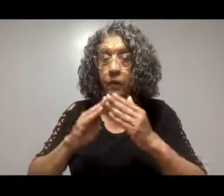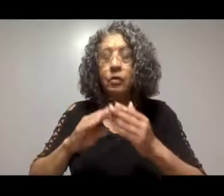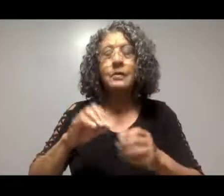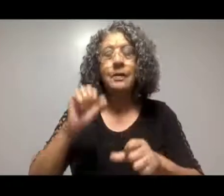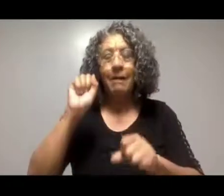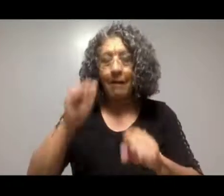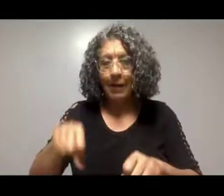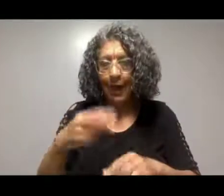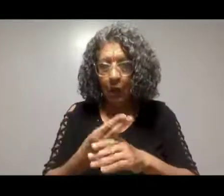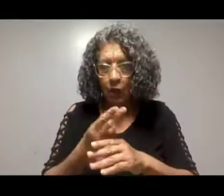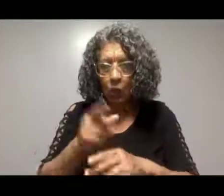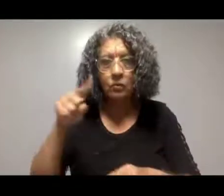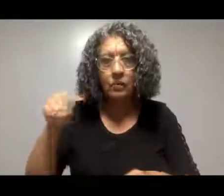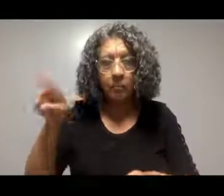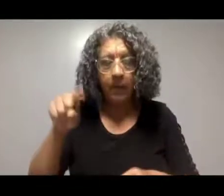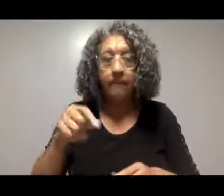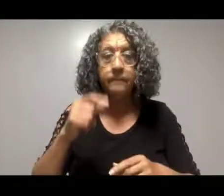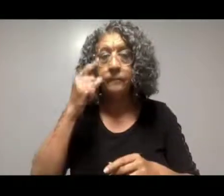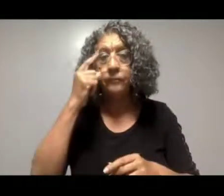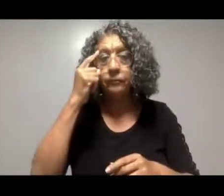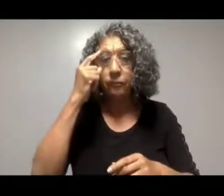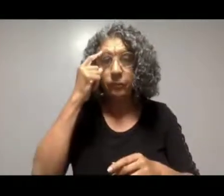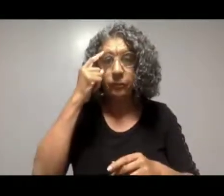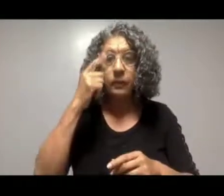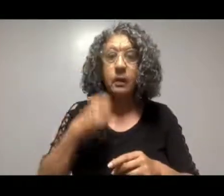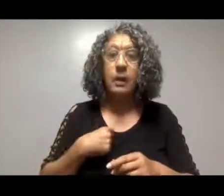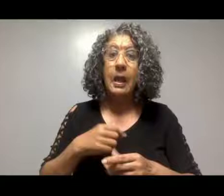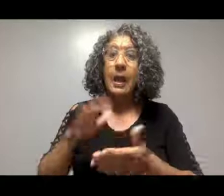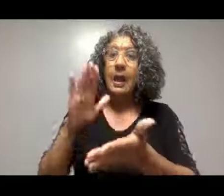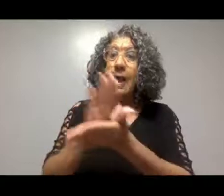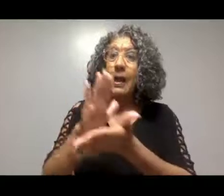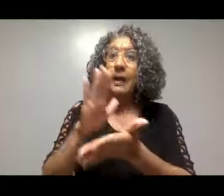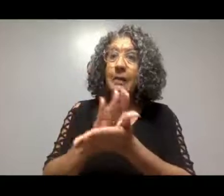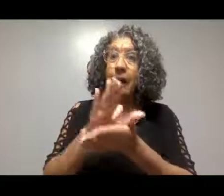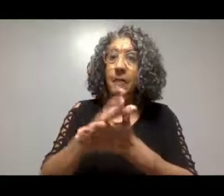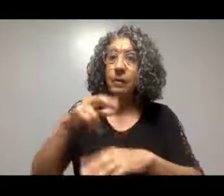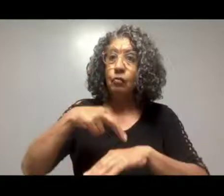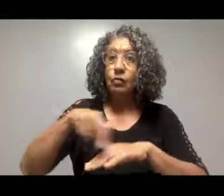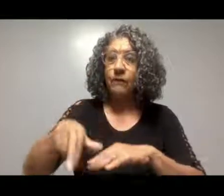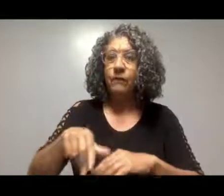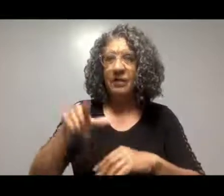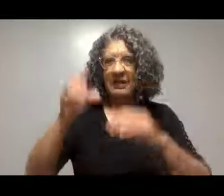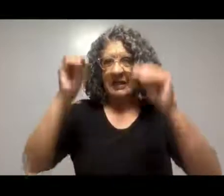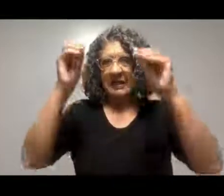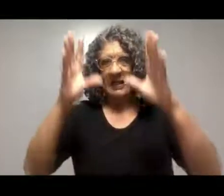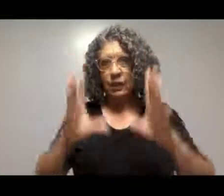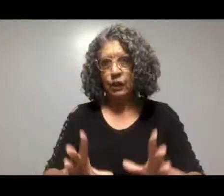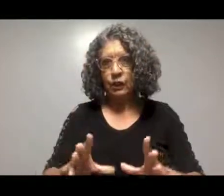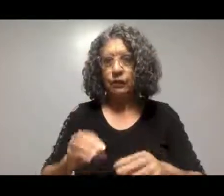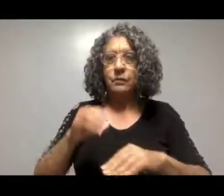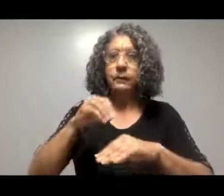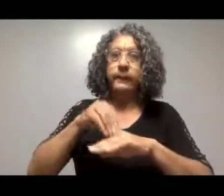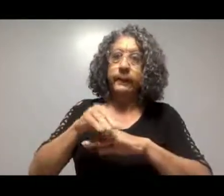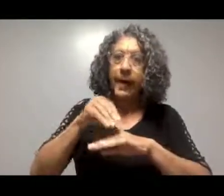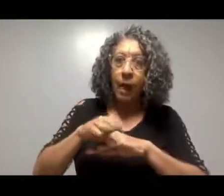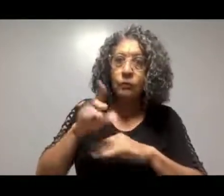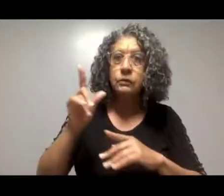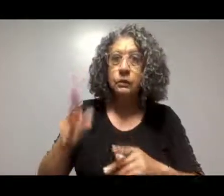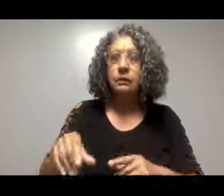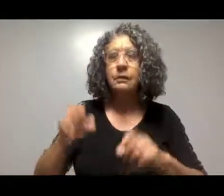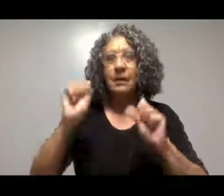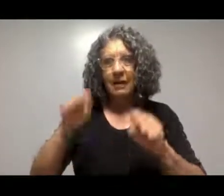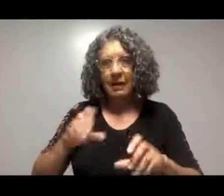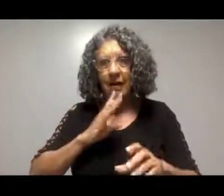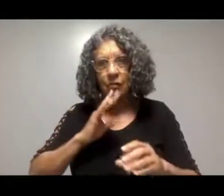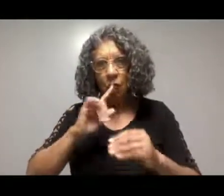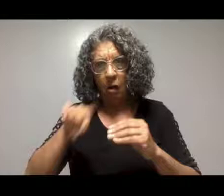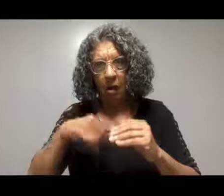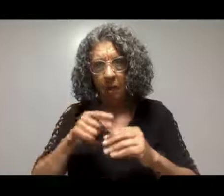you volunteered or in the community you can use them. Academic references or teachers, counselors